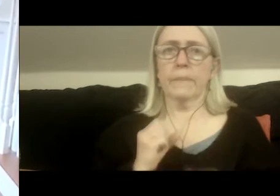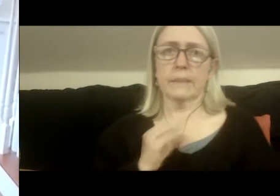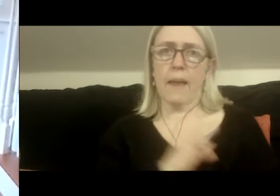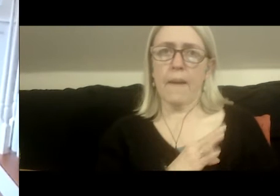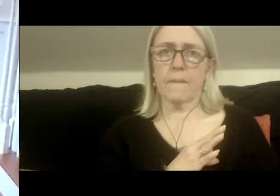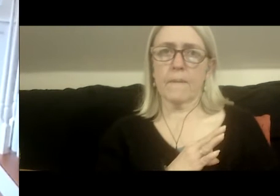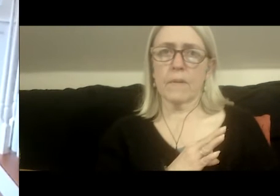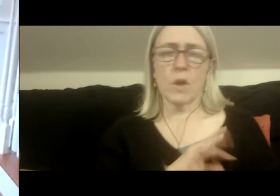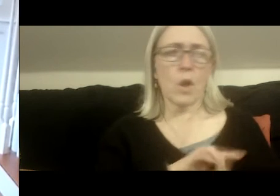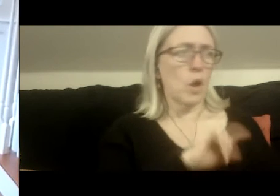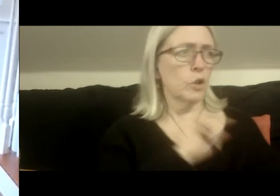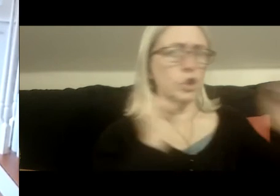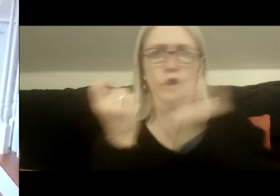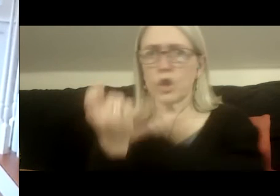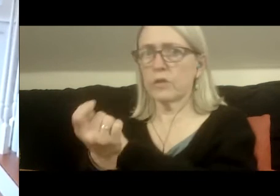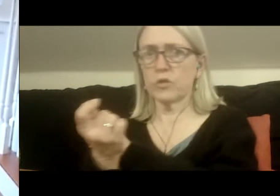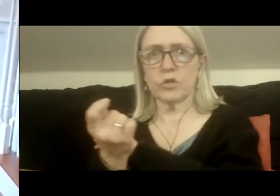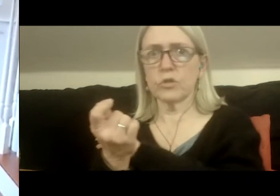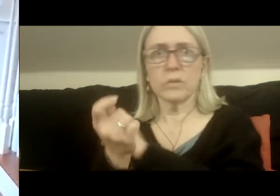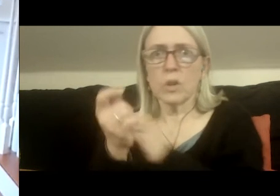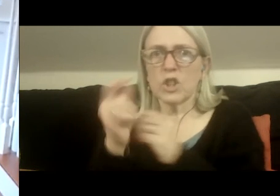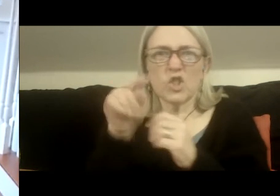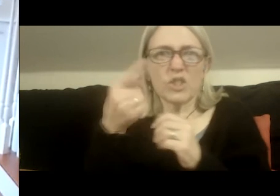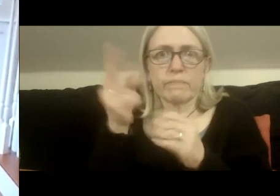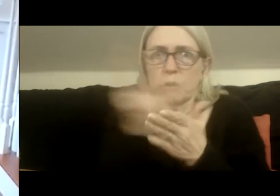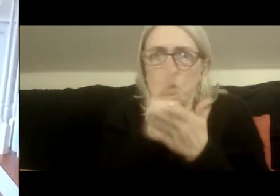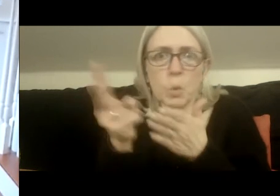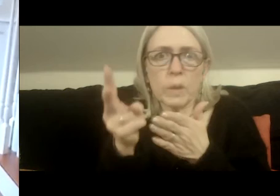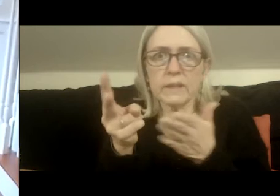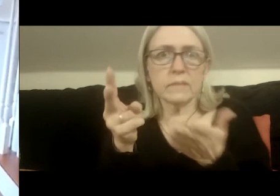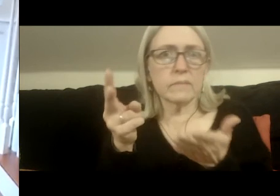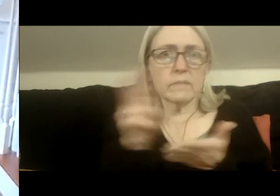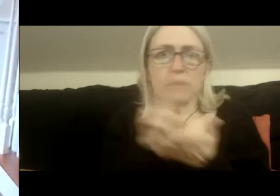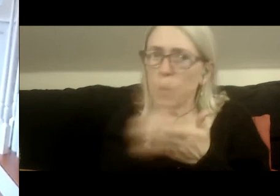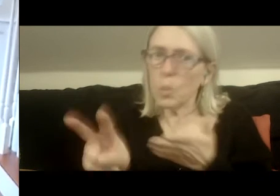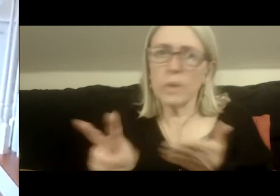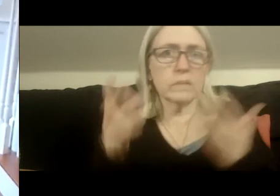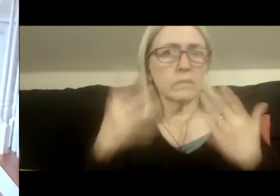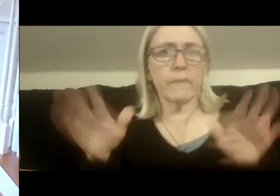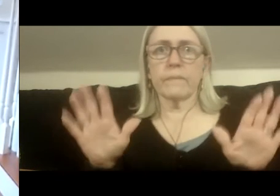From mid-March to the first day of the fall semester, the designers conducted over 700